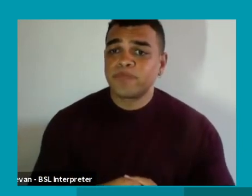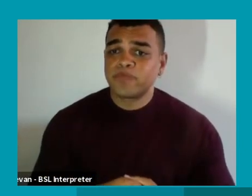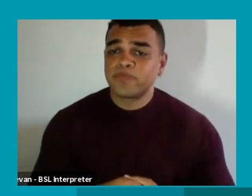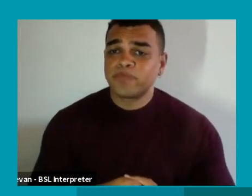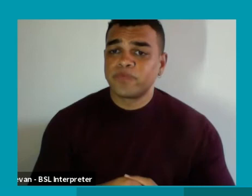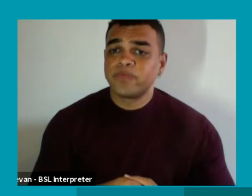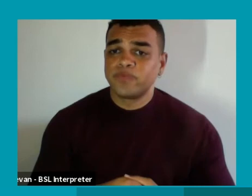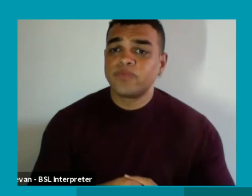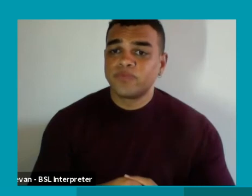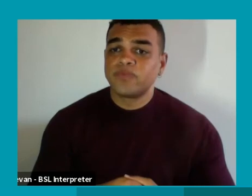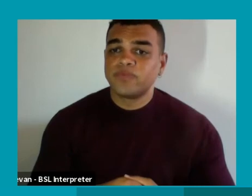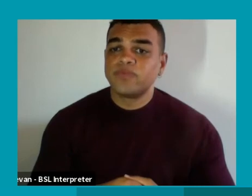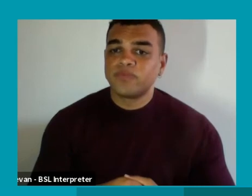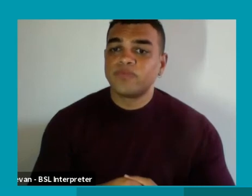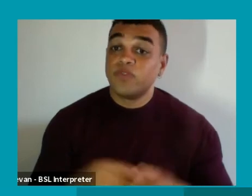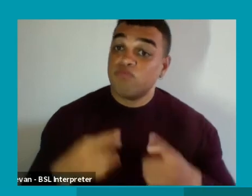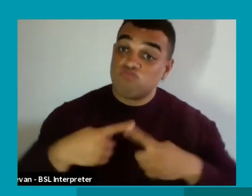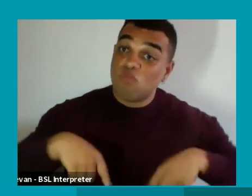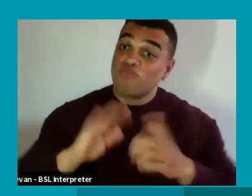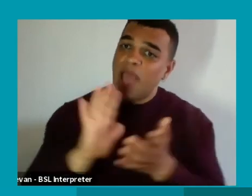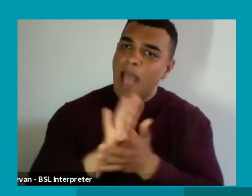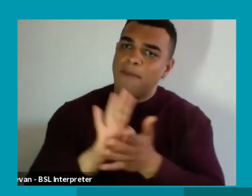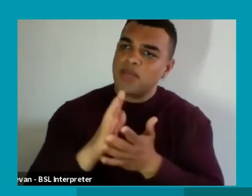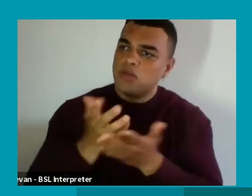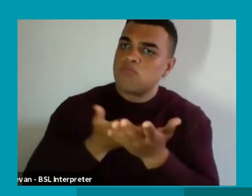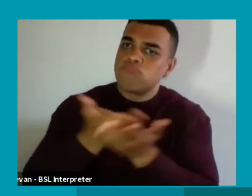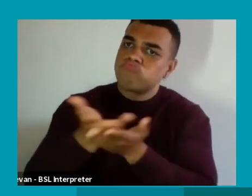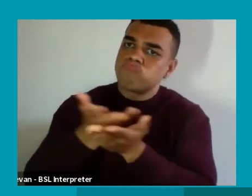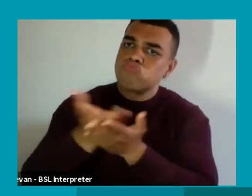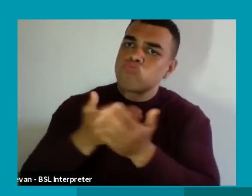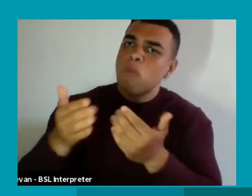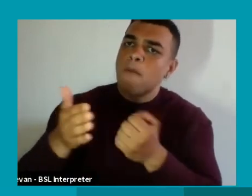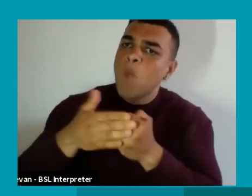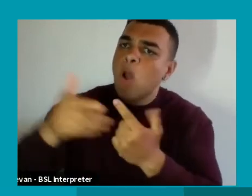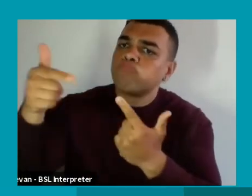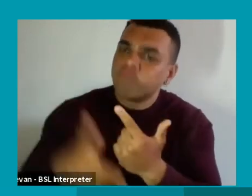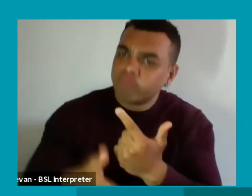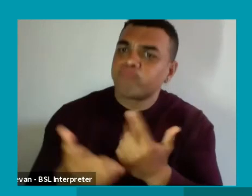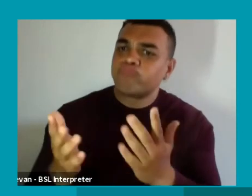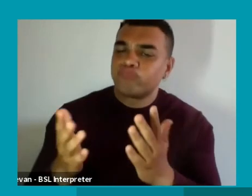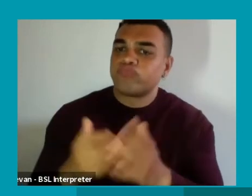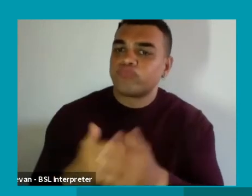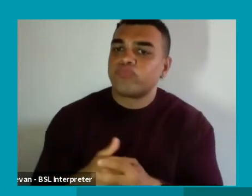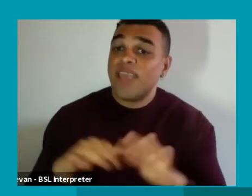so we're more than happy to have that conversation with you. If you're finding this very frustrating